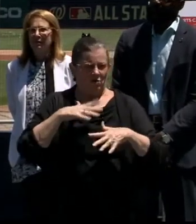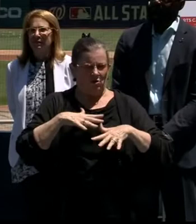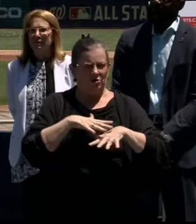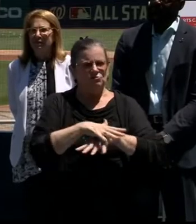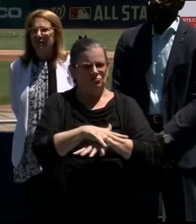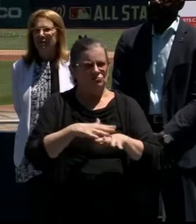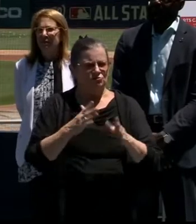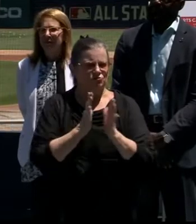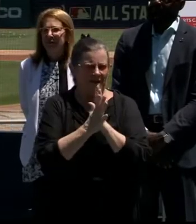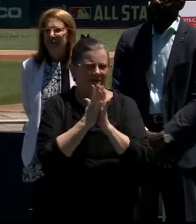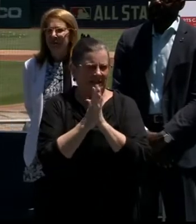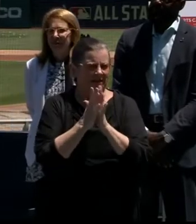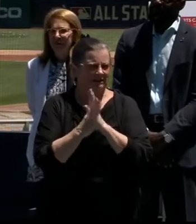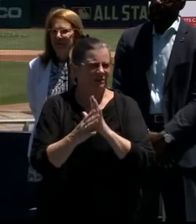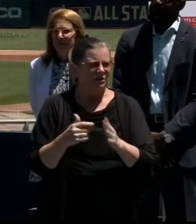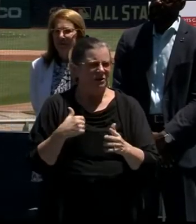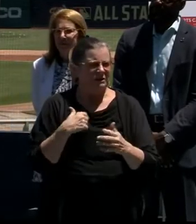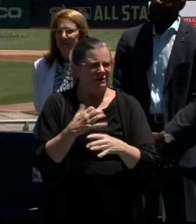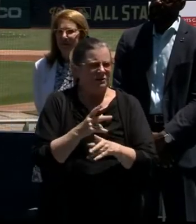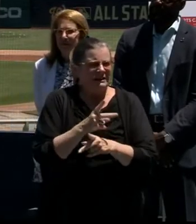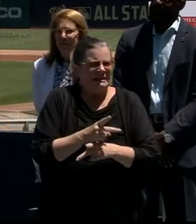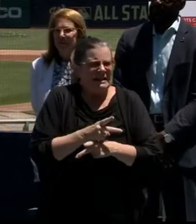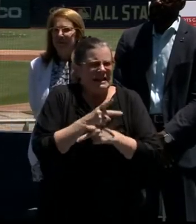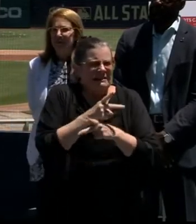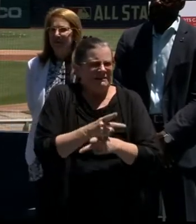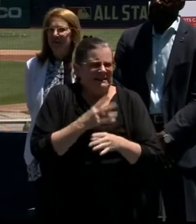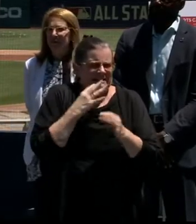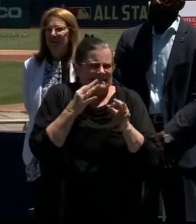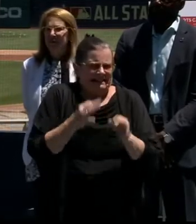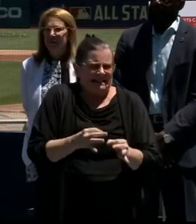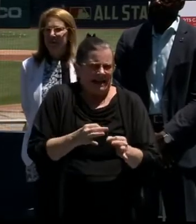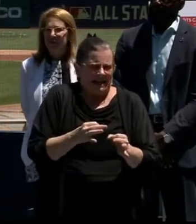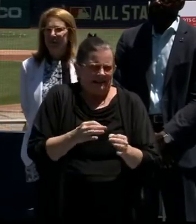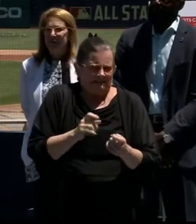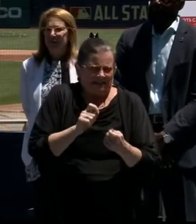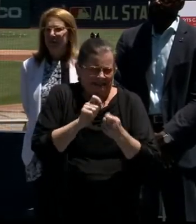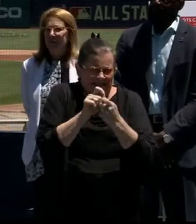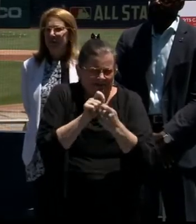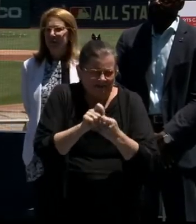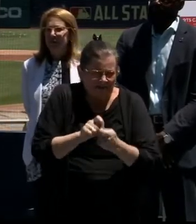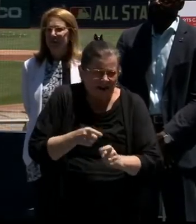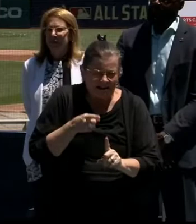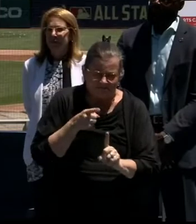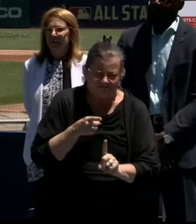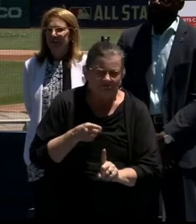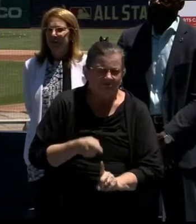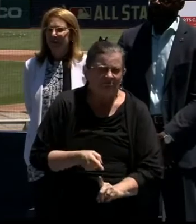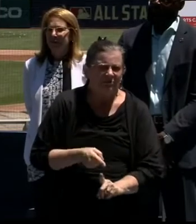HAVE BEEN VERY CAREFULLY PLANNED AND DETAILED SO THAT ALL OF THE INFORMATION THAT WE HAVE GOT ON OUR WEBSITE IS VERY CLEAR AS TO